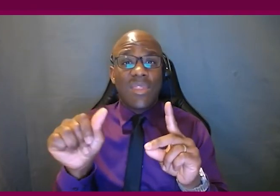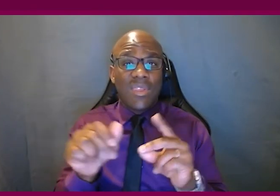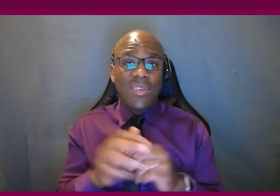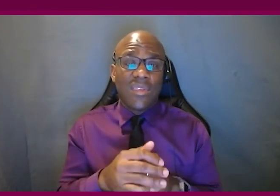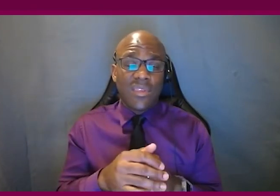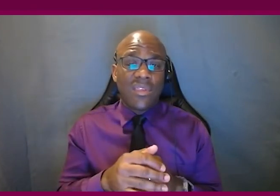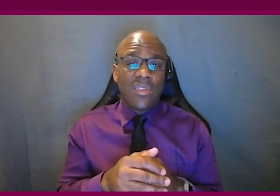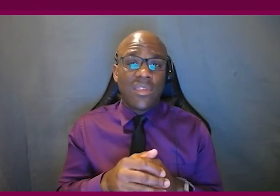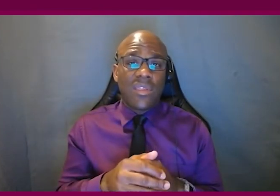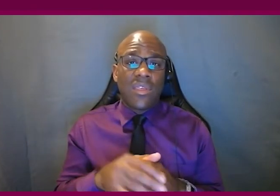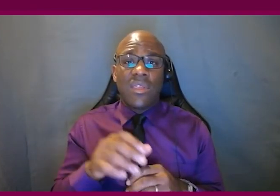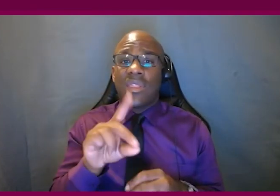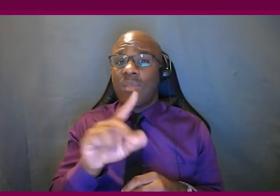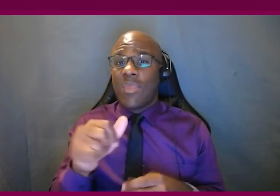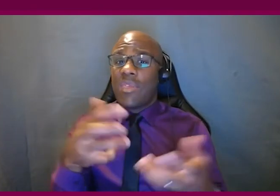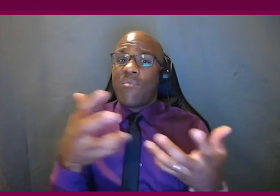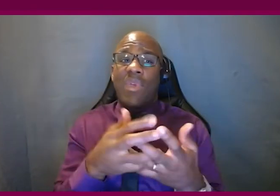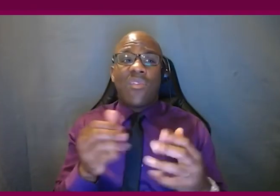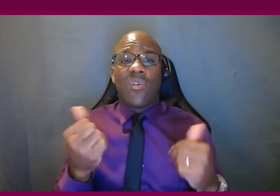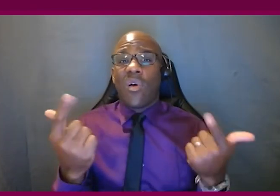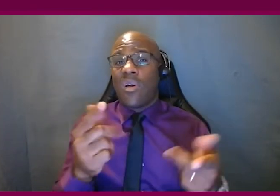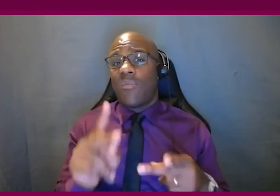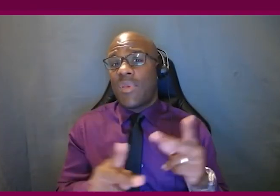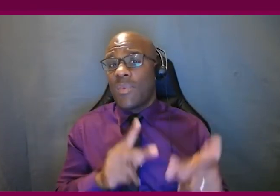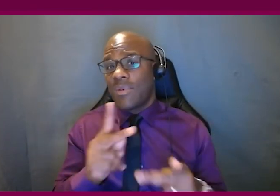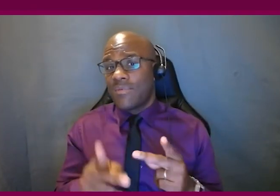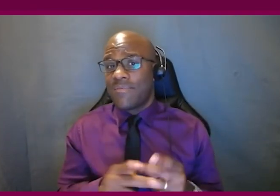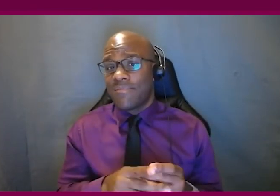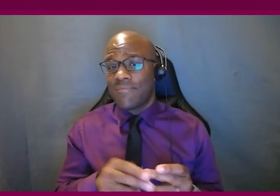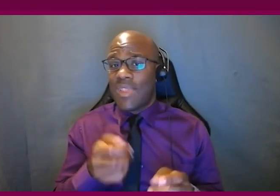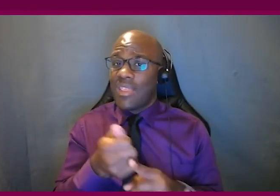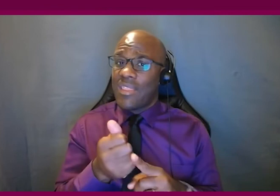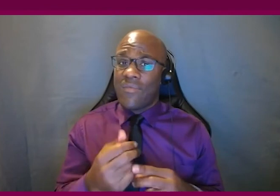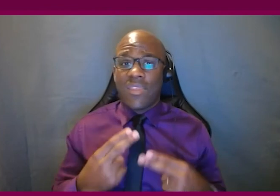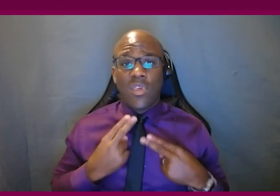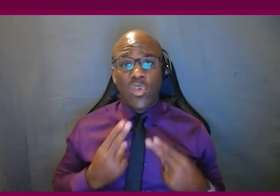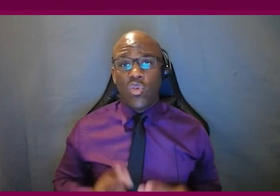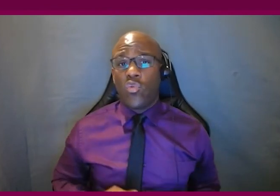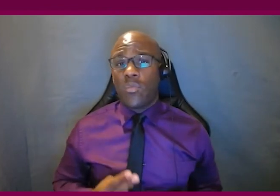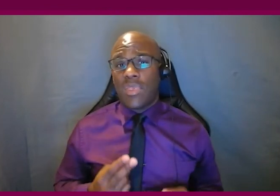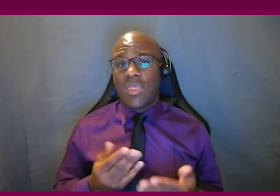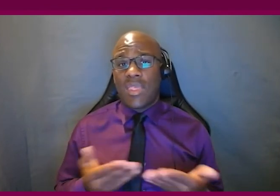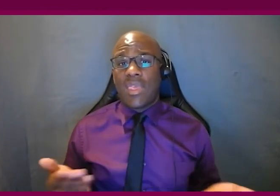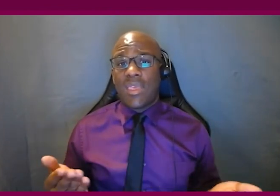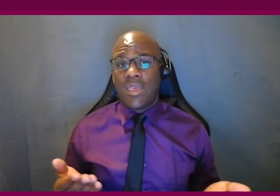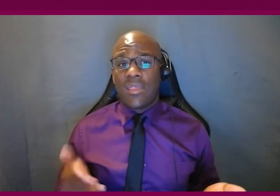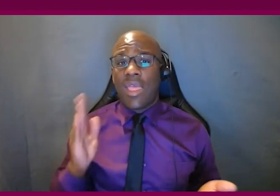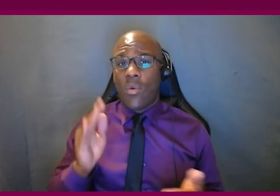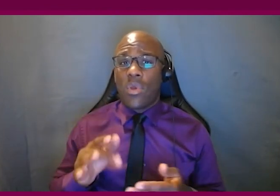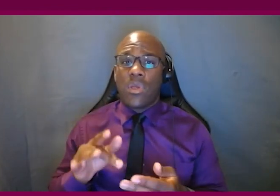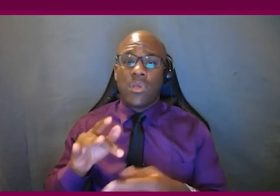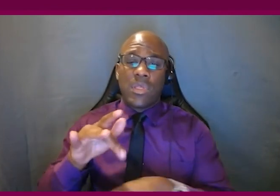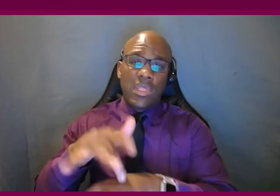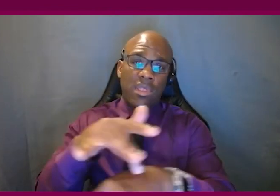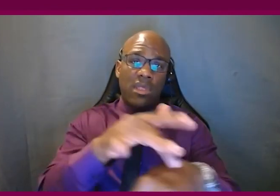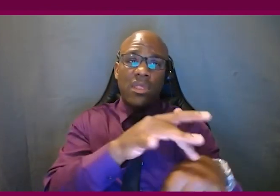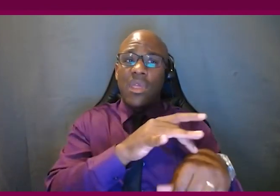and kind of challenge this capitalism and this way of life that we have where we have